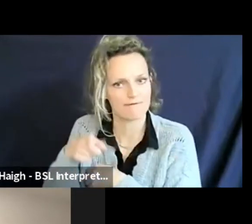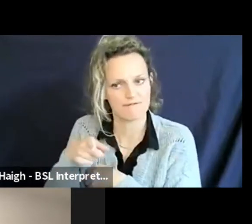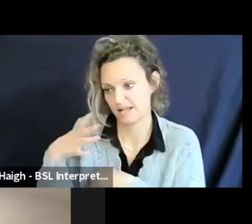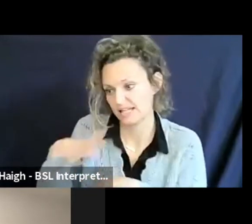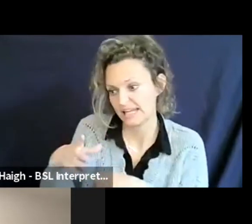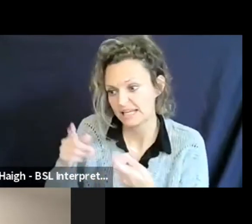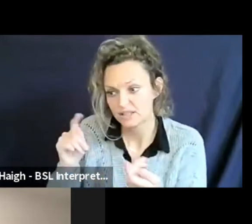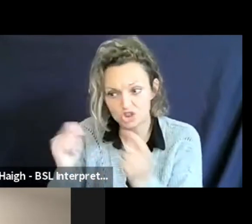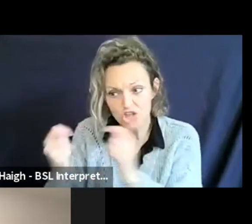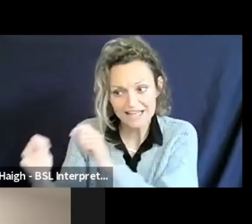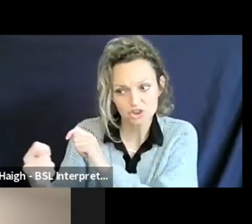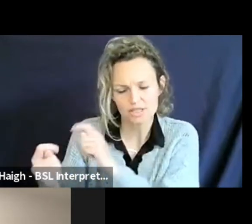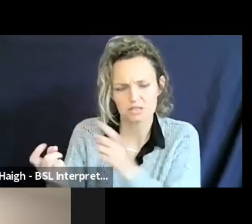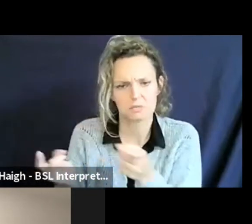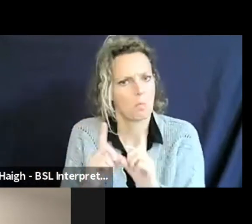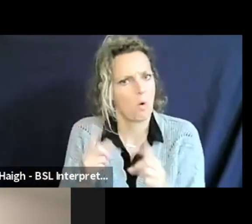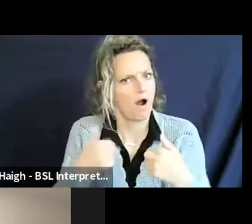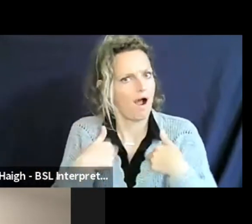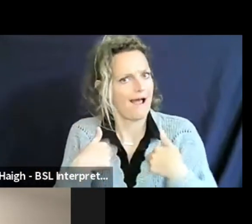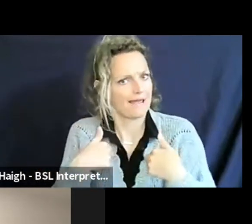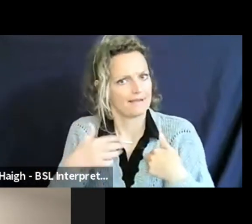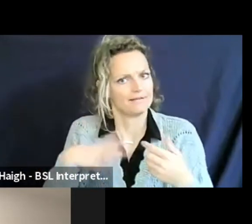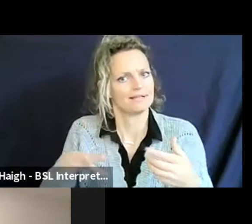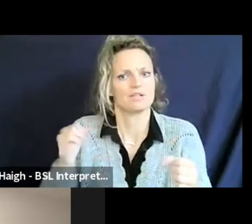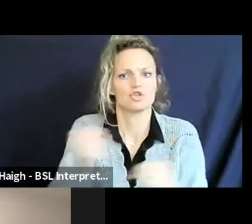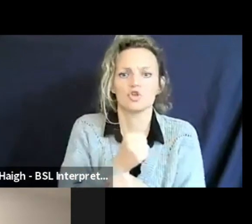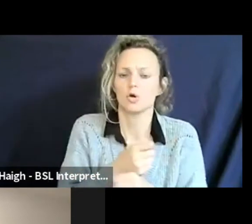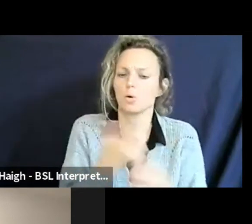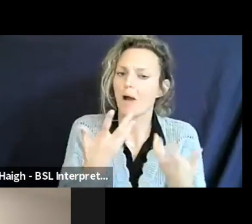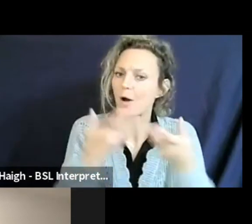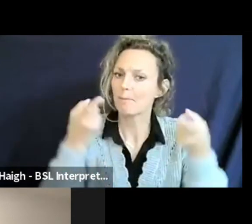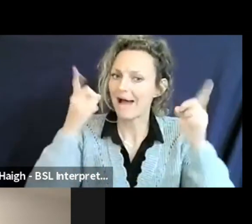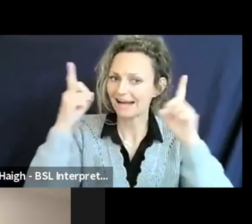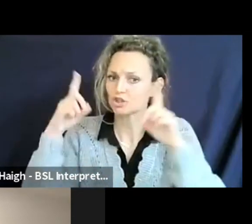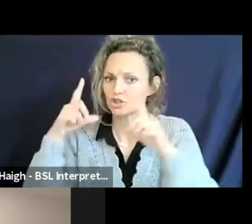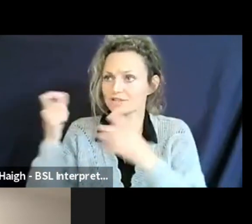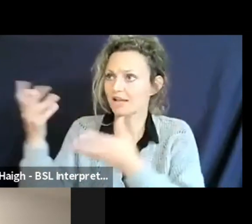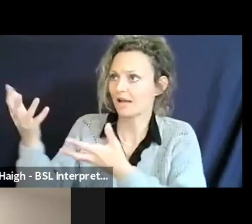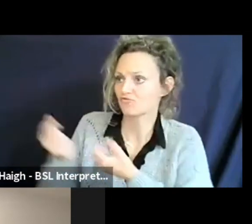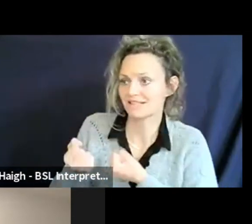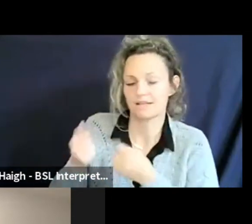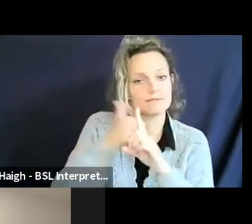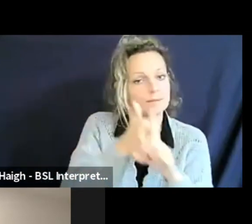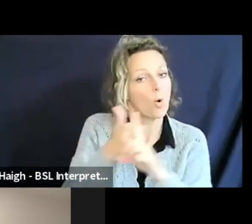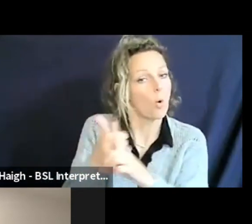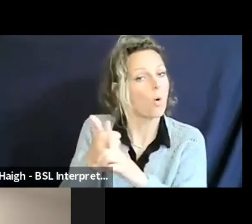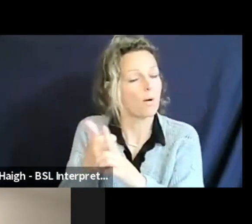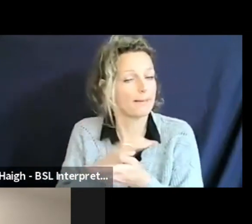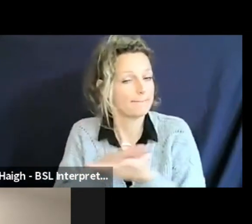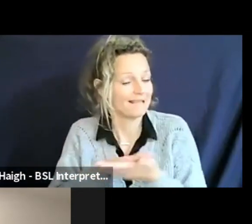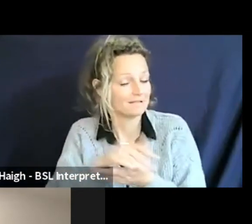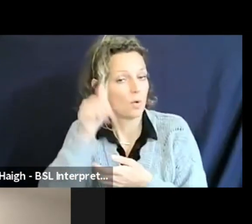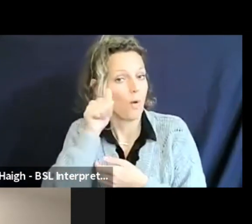We have been doing a lot of managers training sessions, to support managers with their role, in supporting disabled colleagues if they need adjustments, what they need to do, what the process is.